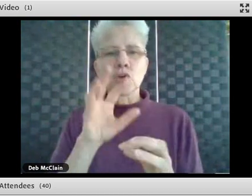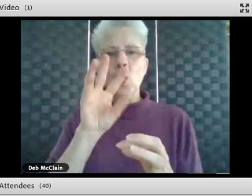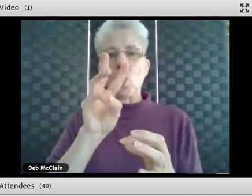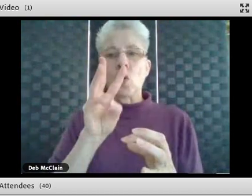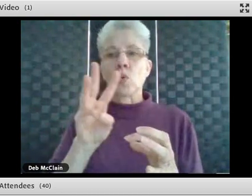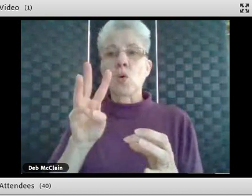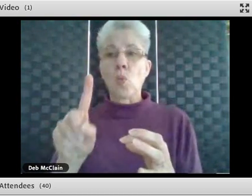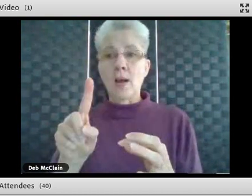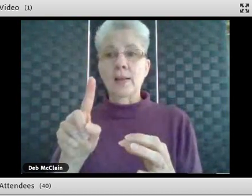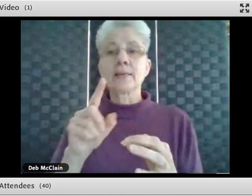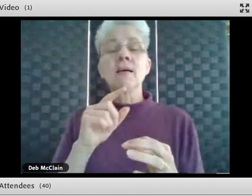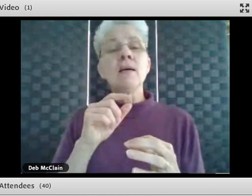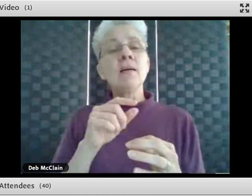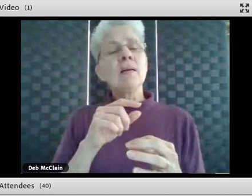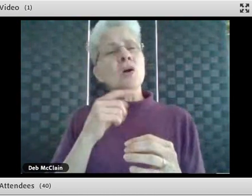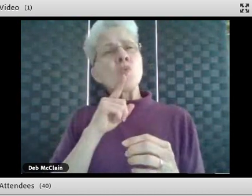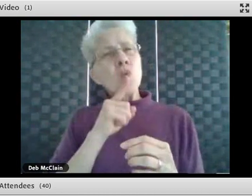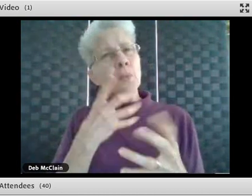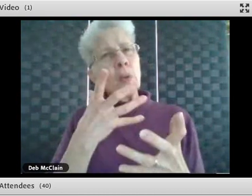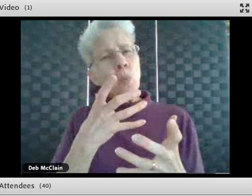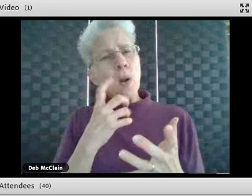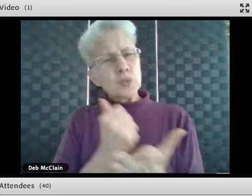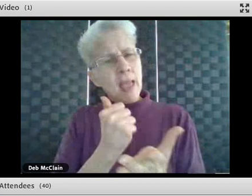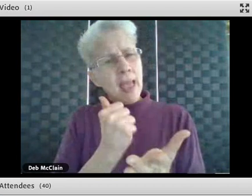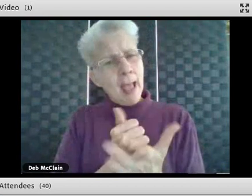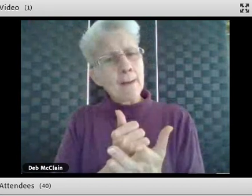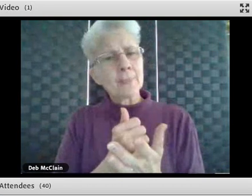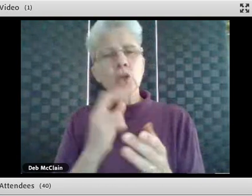Ideally, we want them to just have to search using one, right?